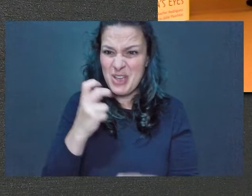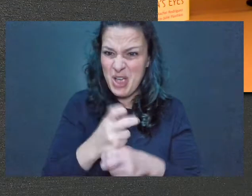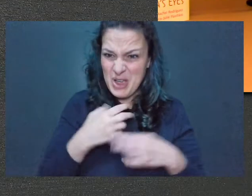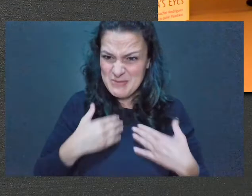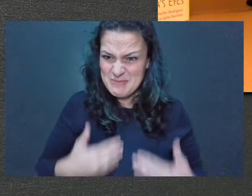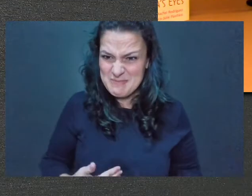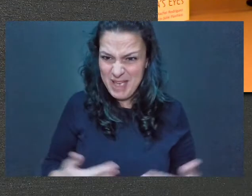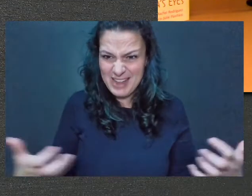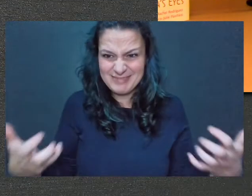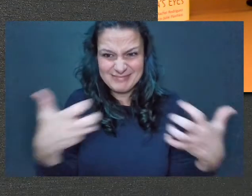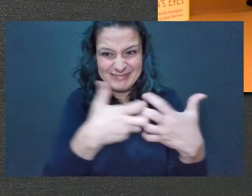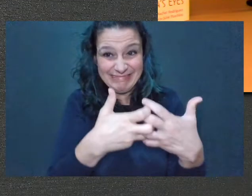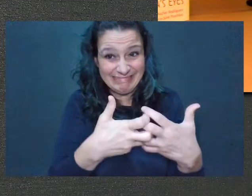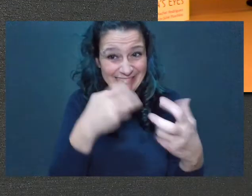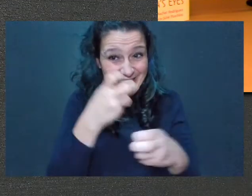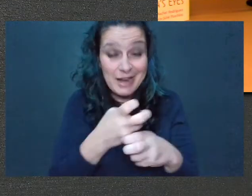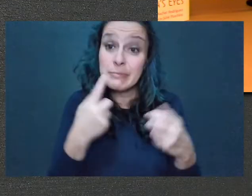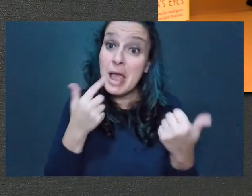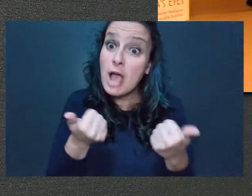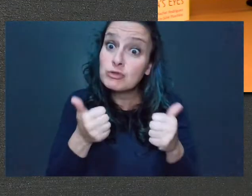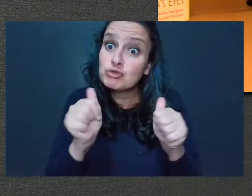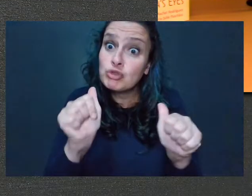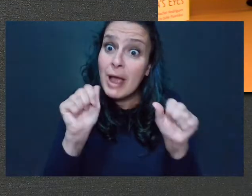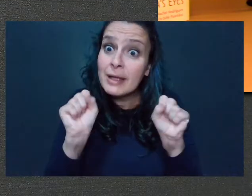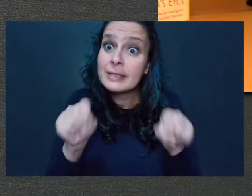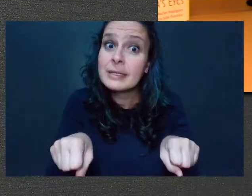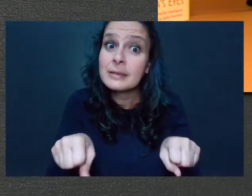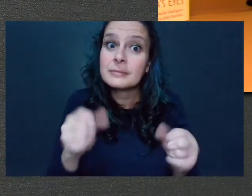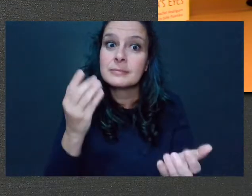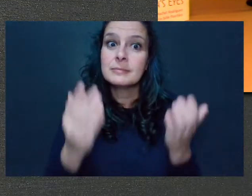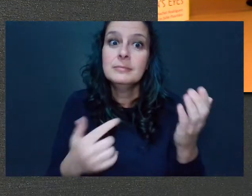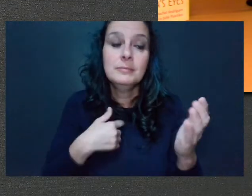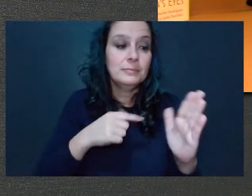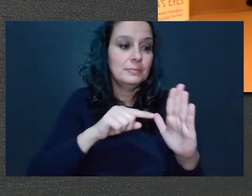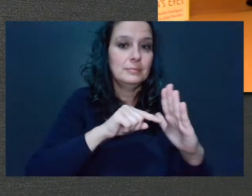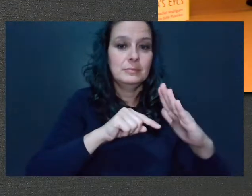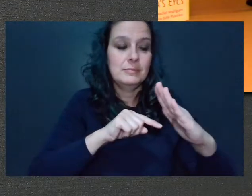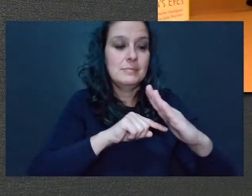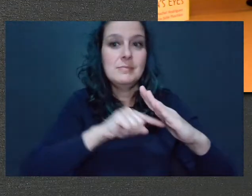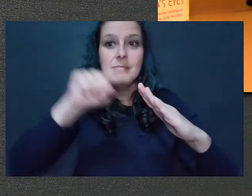but why don't you give it a try? You might just be making one zig with your body,